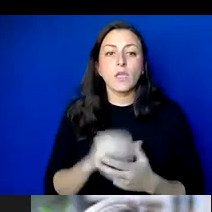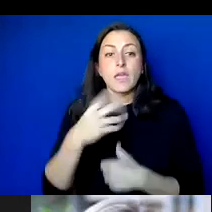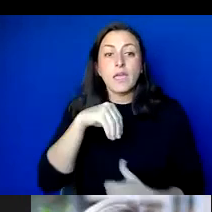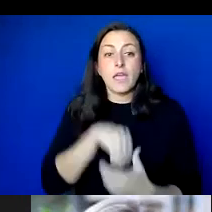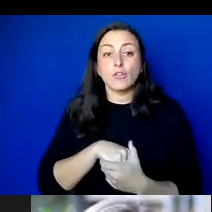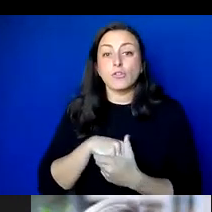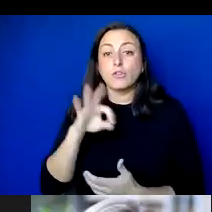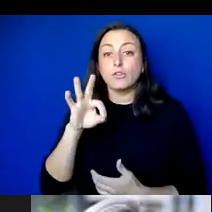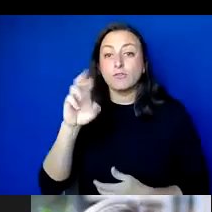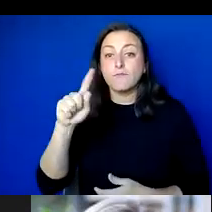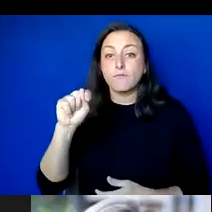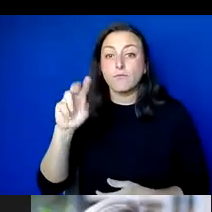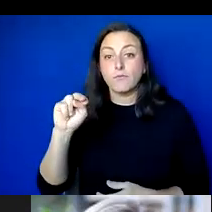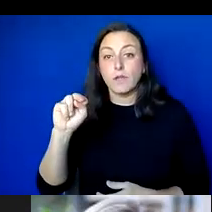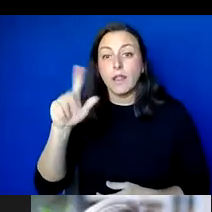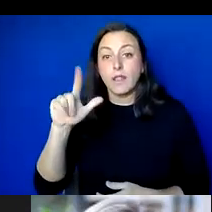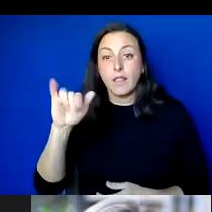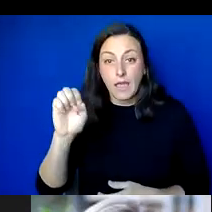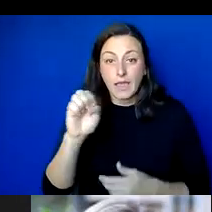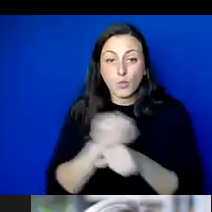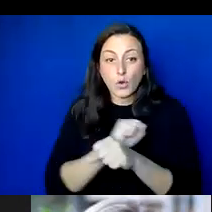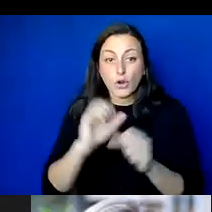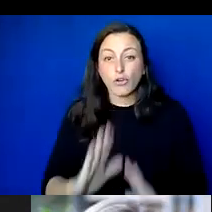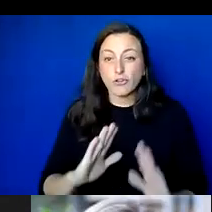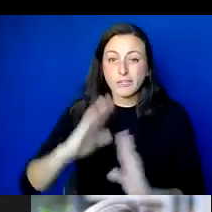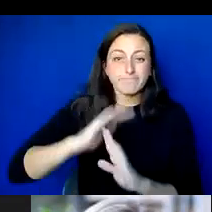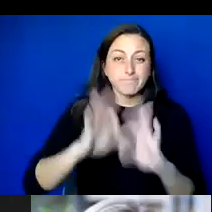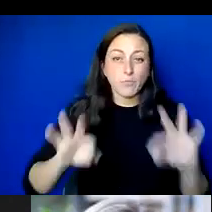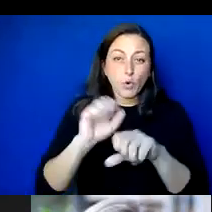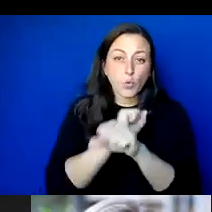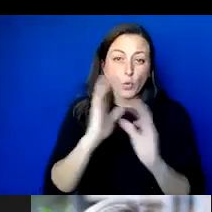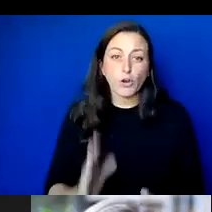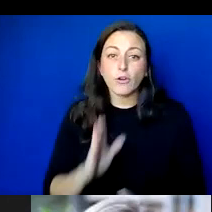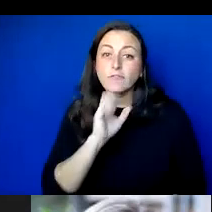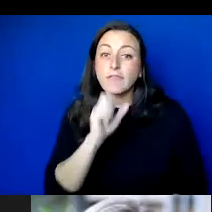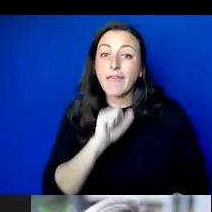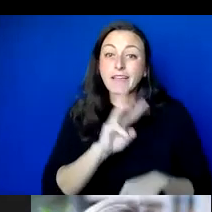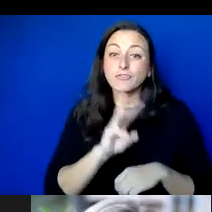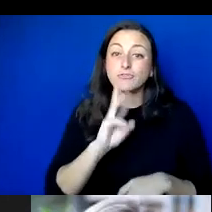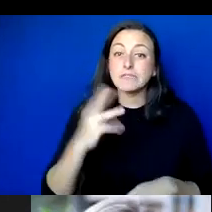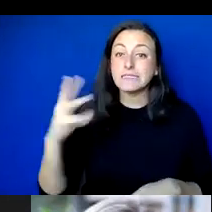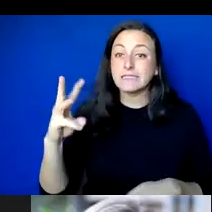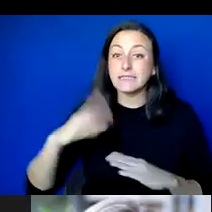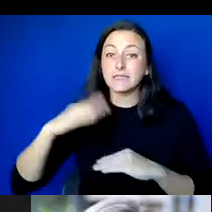workers & Coloradans age 16 to 64 who have two or more high risk conditions. Within this category,